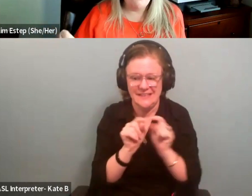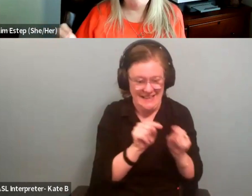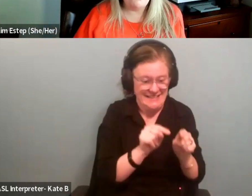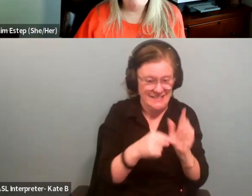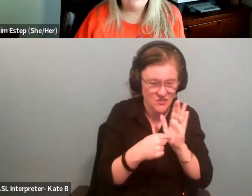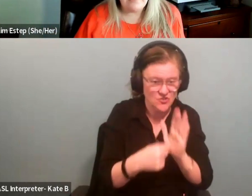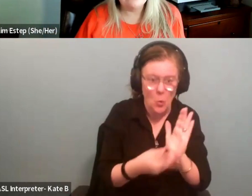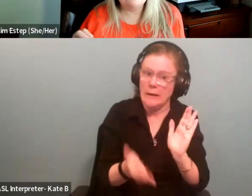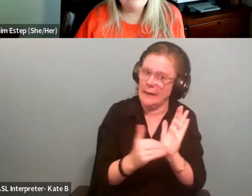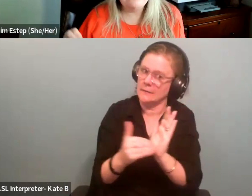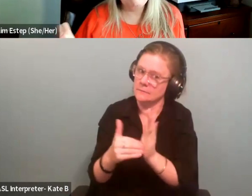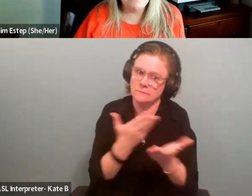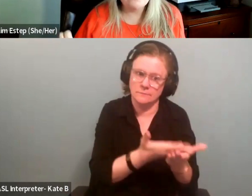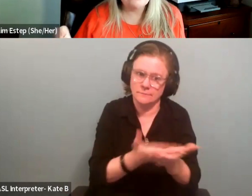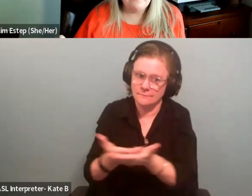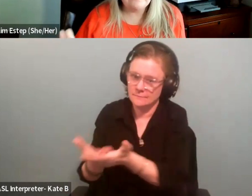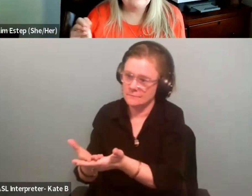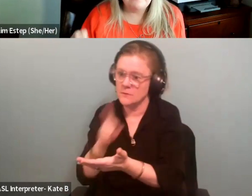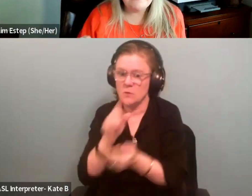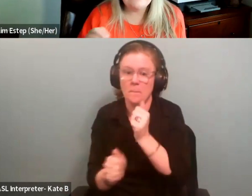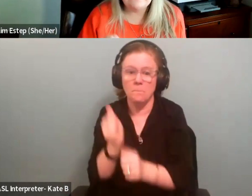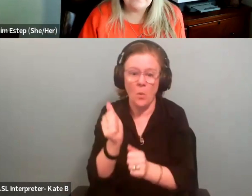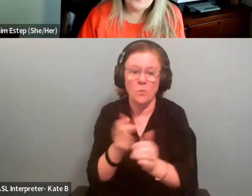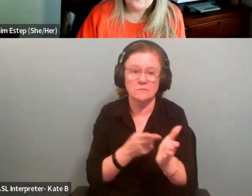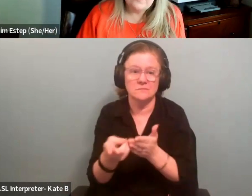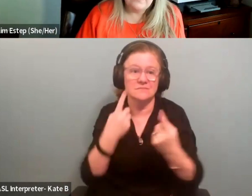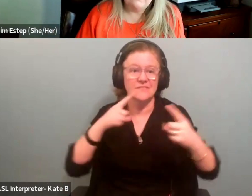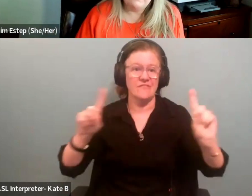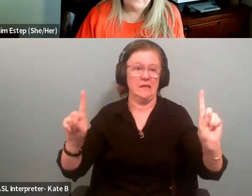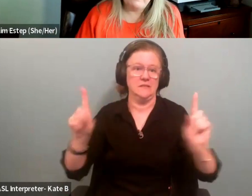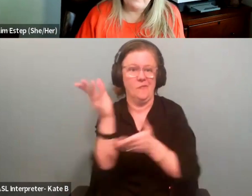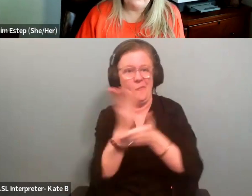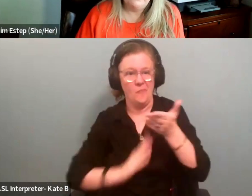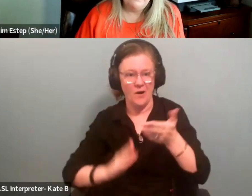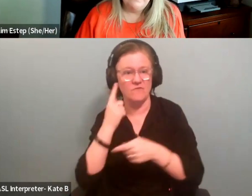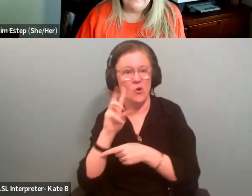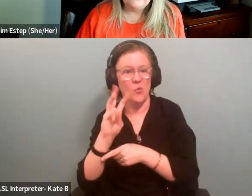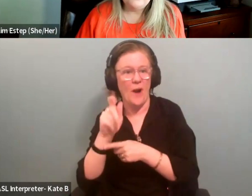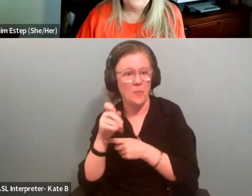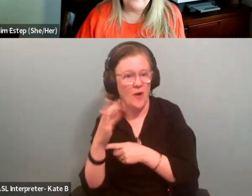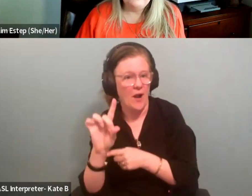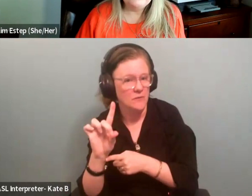over and over again, to be the most effective pieces associated with wraparound. And so I would